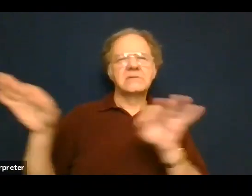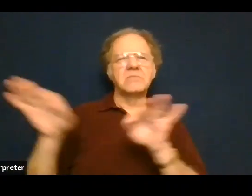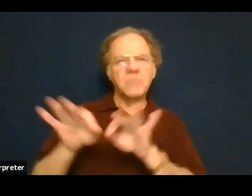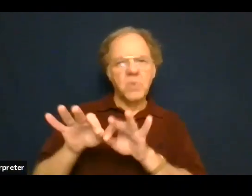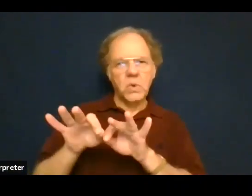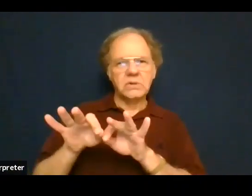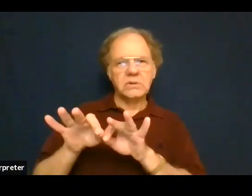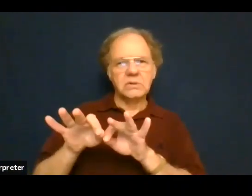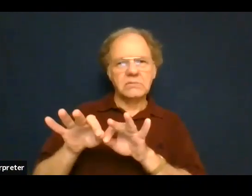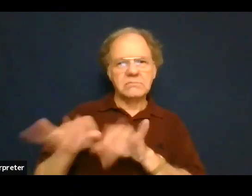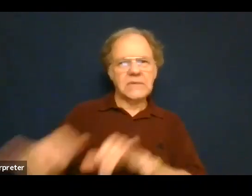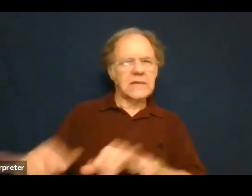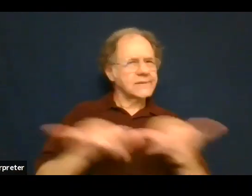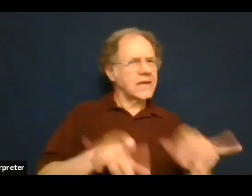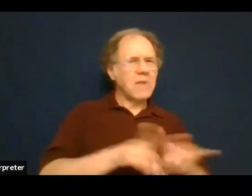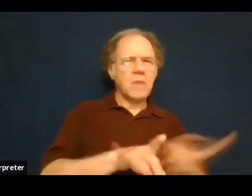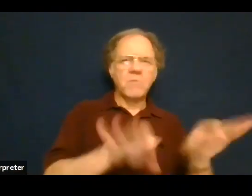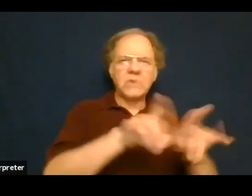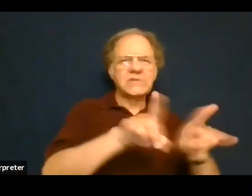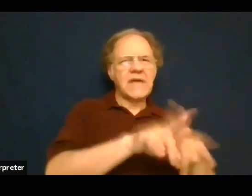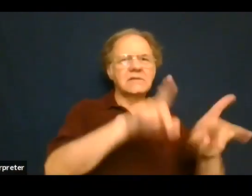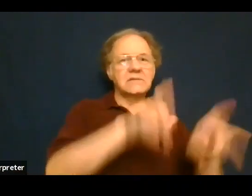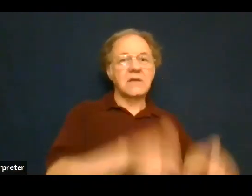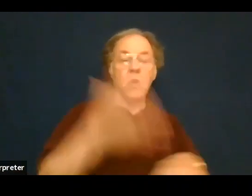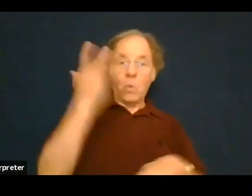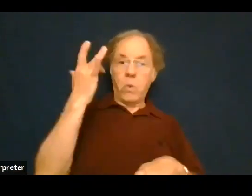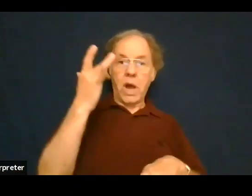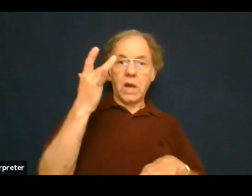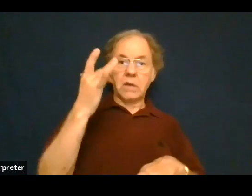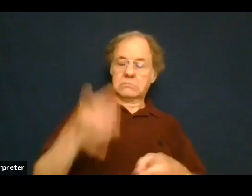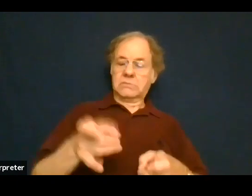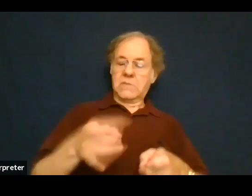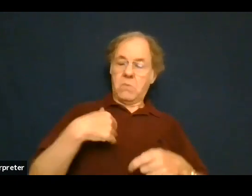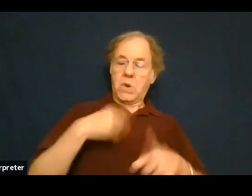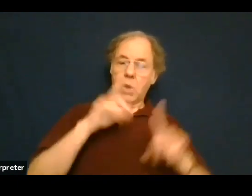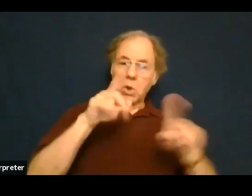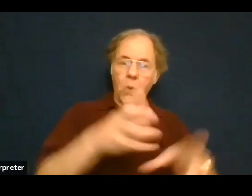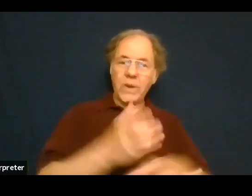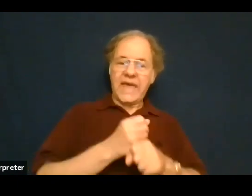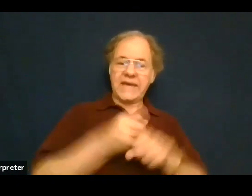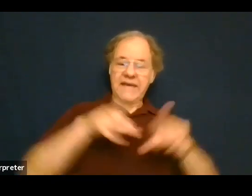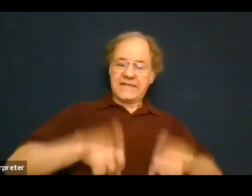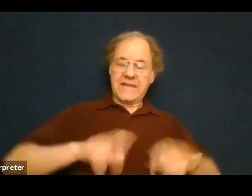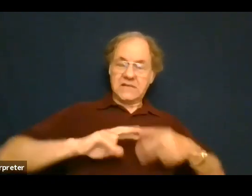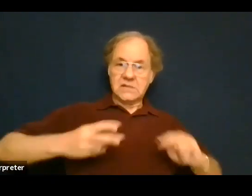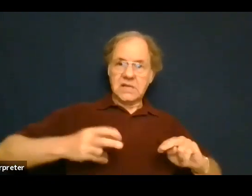And the reason is that when you get a genetic test, you don't come out with a result like you do with a blood test.